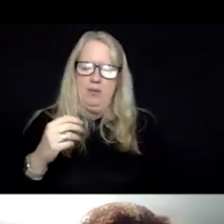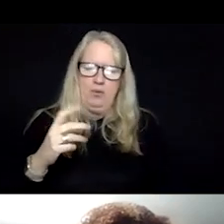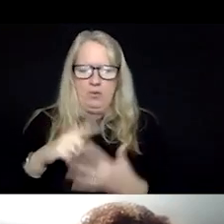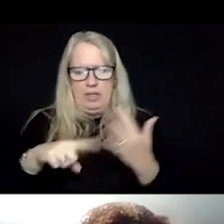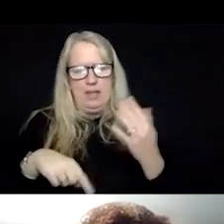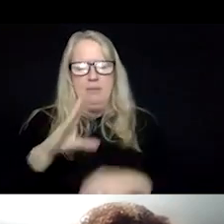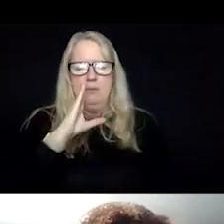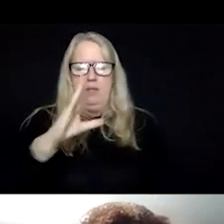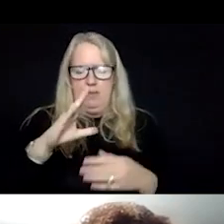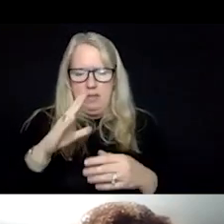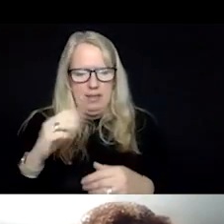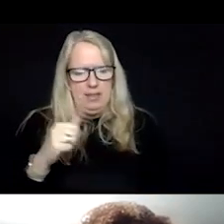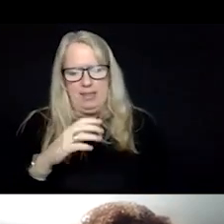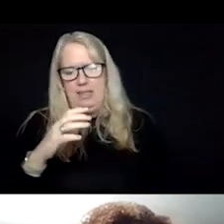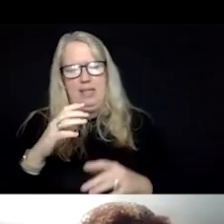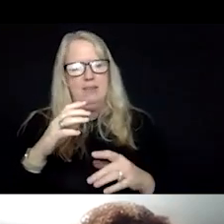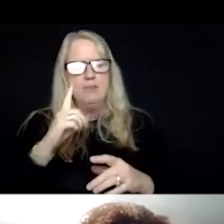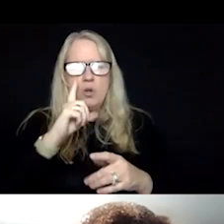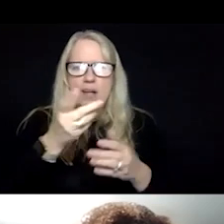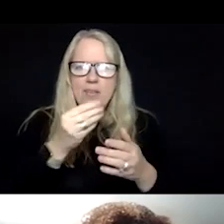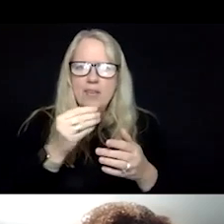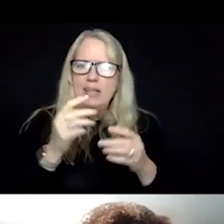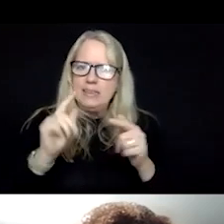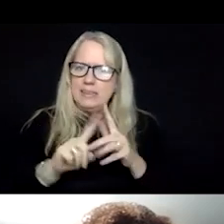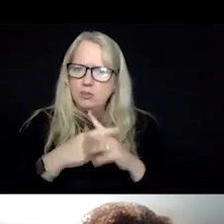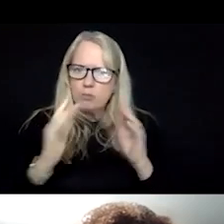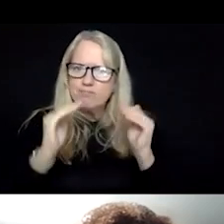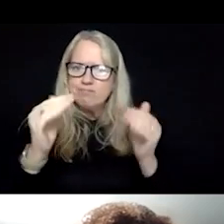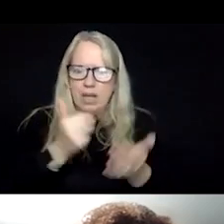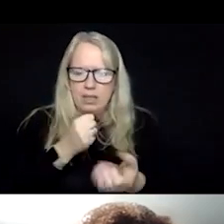FINANCE COMMITTEE WHERE HE HAS ADVANCED HEALTH IN MANY DIFFERENT